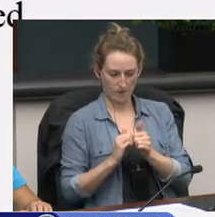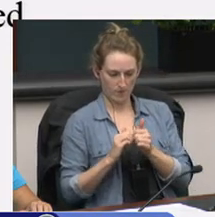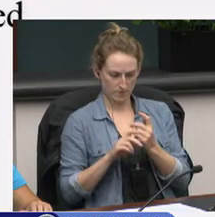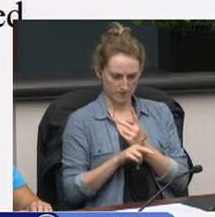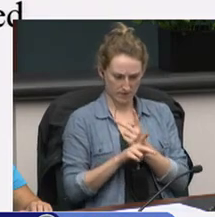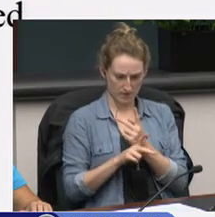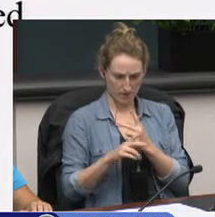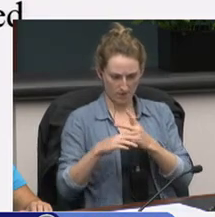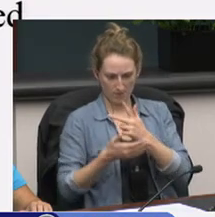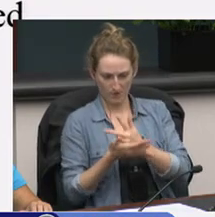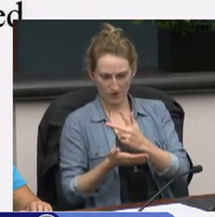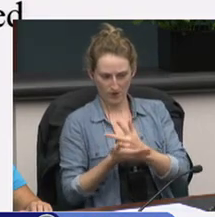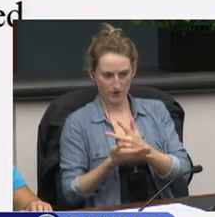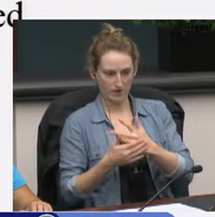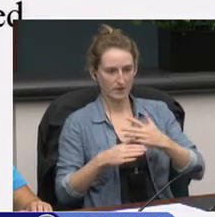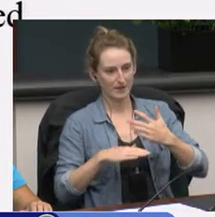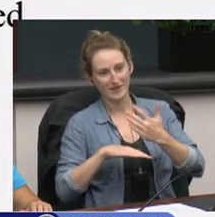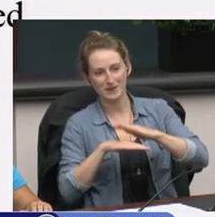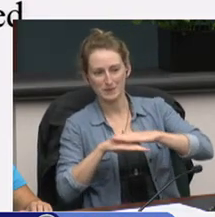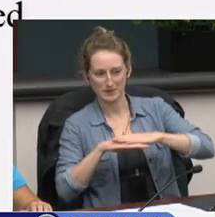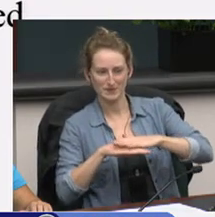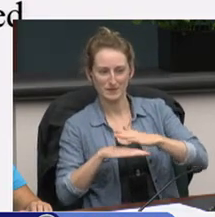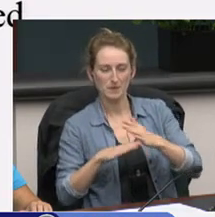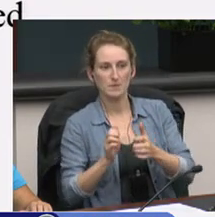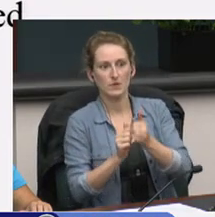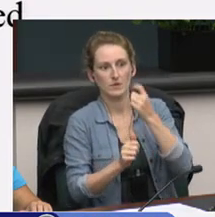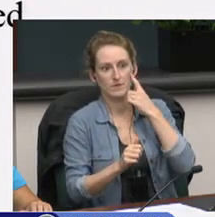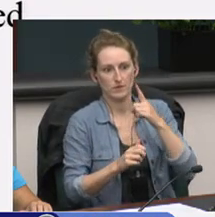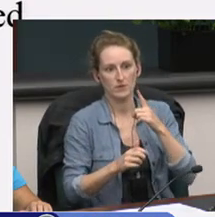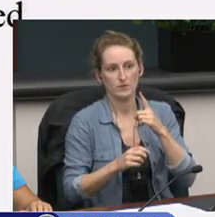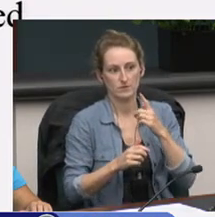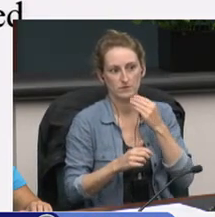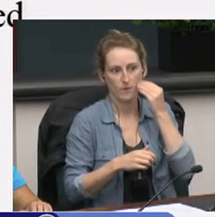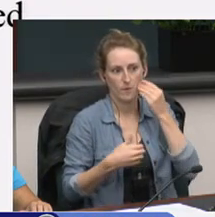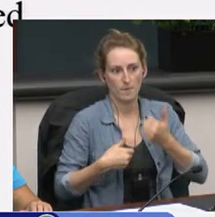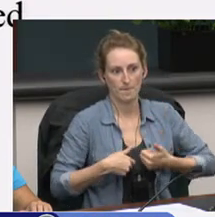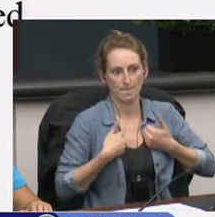which are mostly for residential units uses so again that establishes a minimum